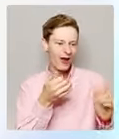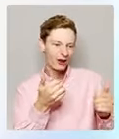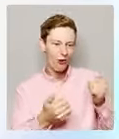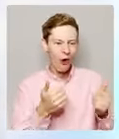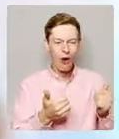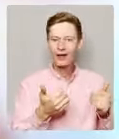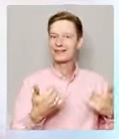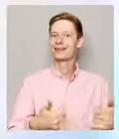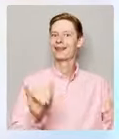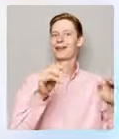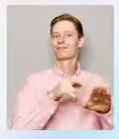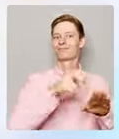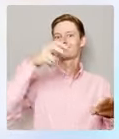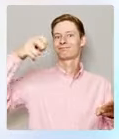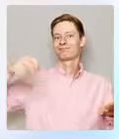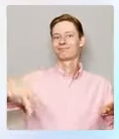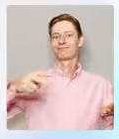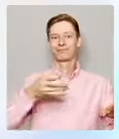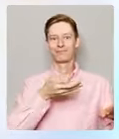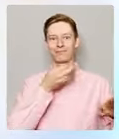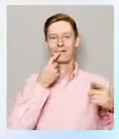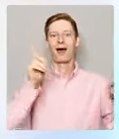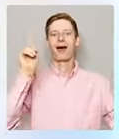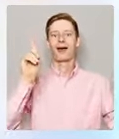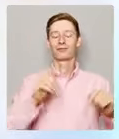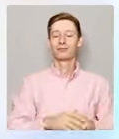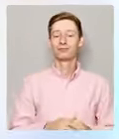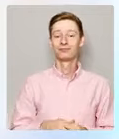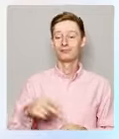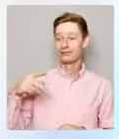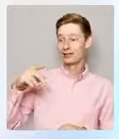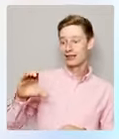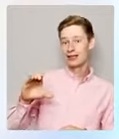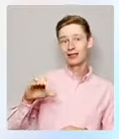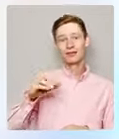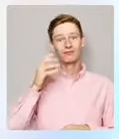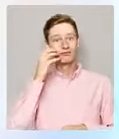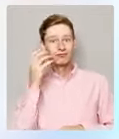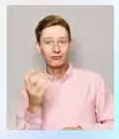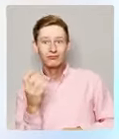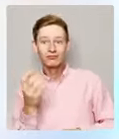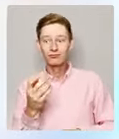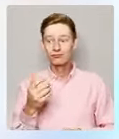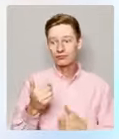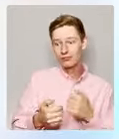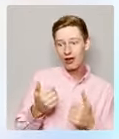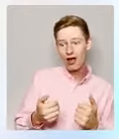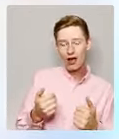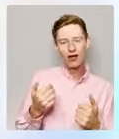Success! Studios coming from traditional PC, console or even mobile environments are often used